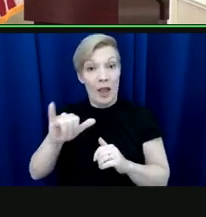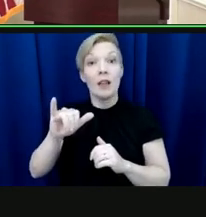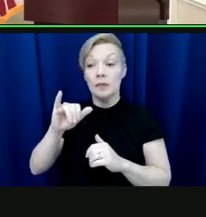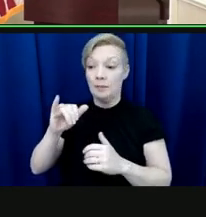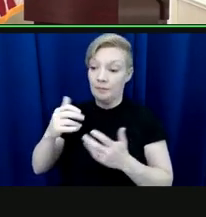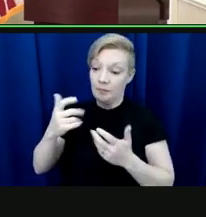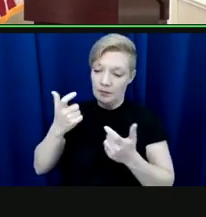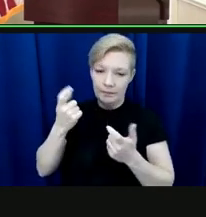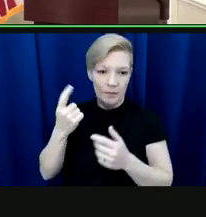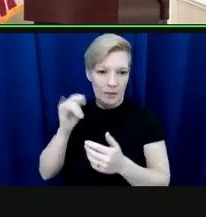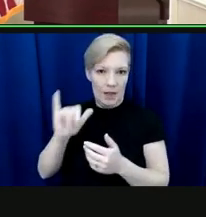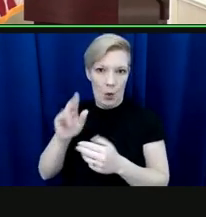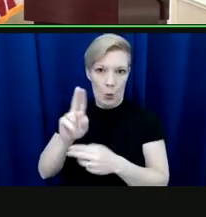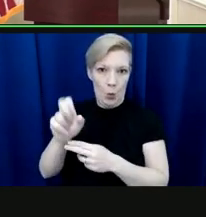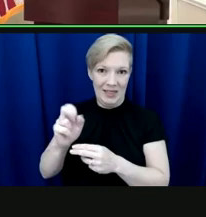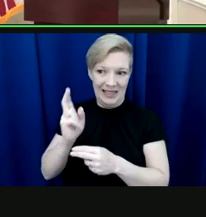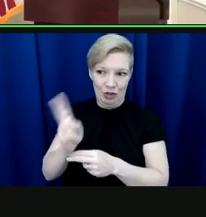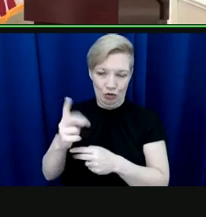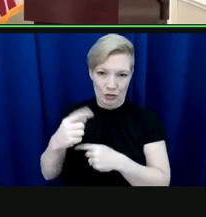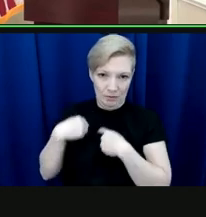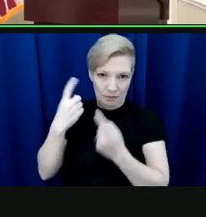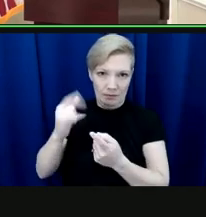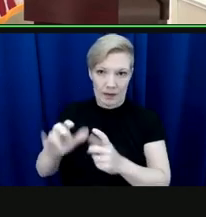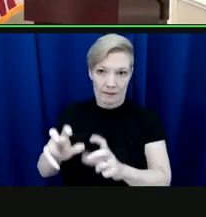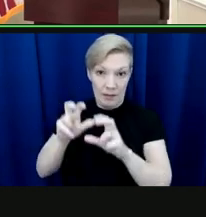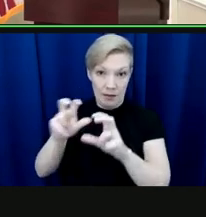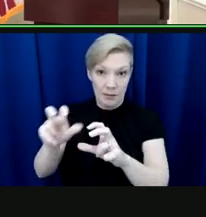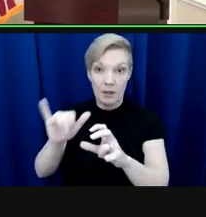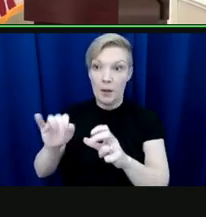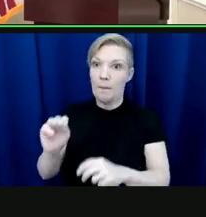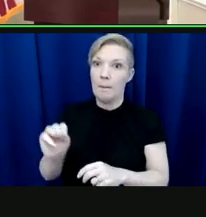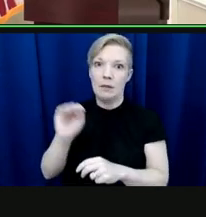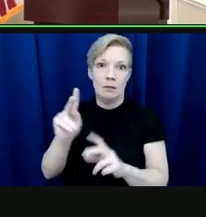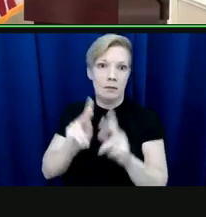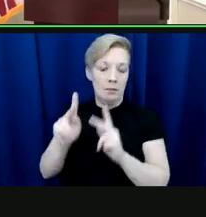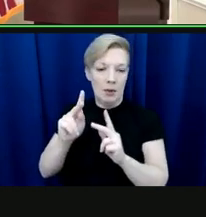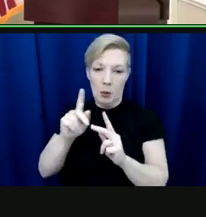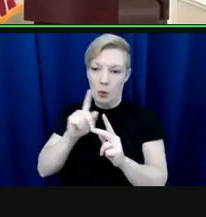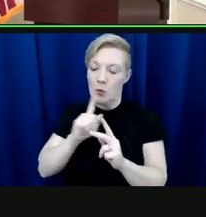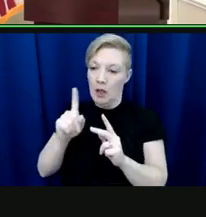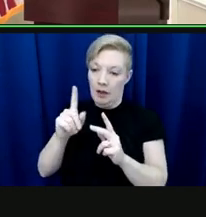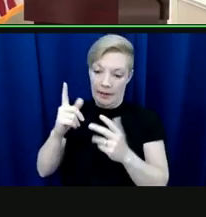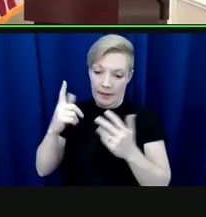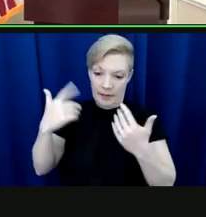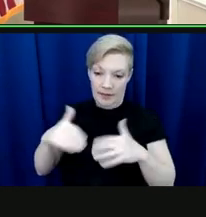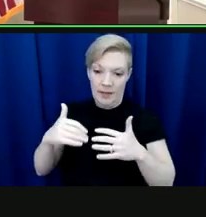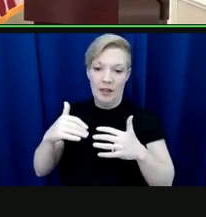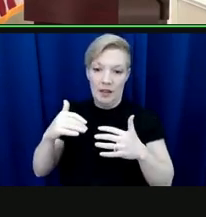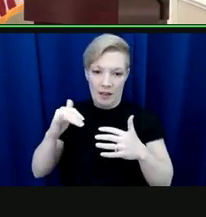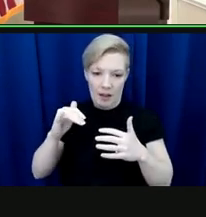in U.S. history, includes millions to boost federal adaptation and climate resilience.